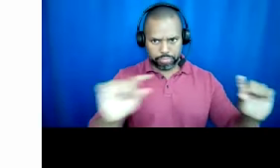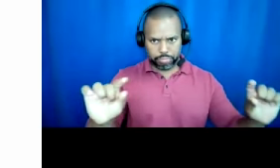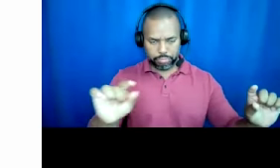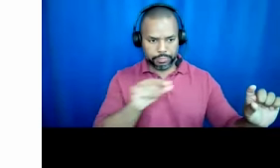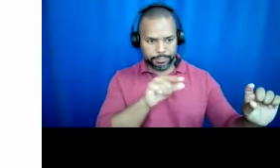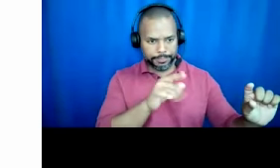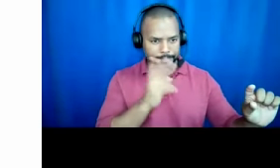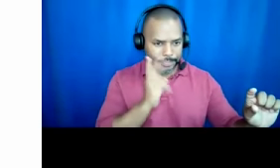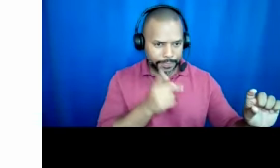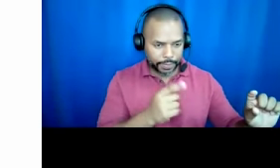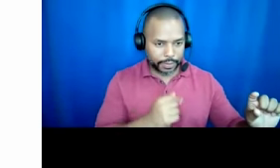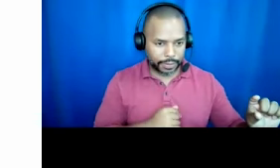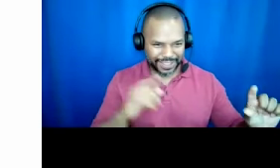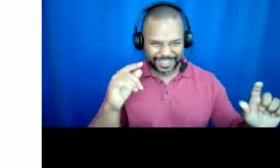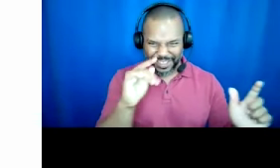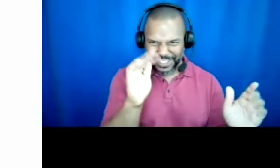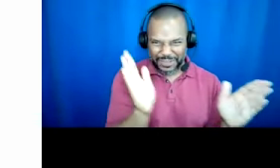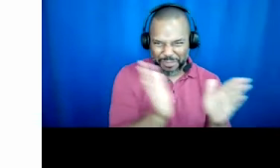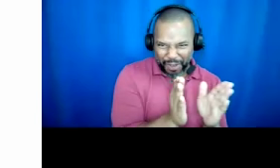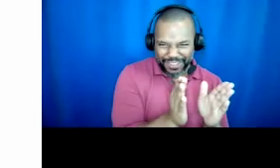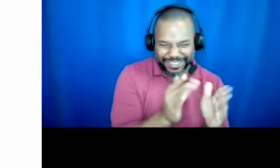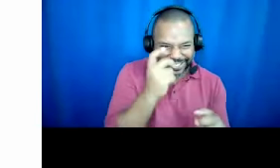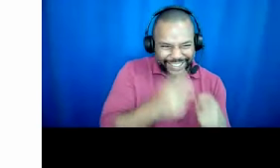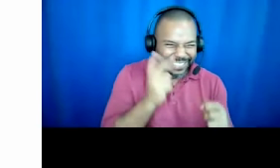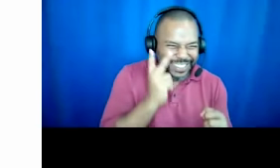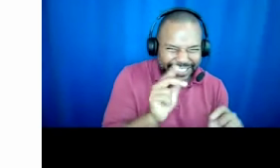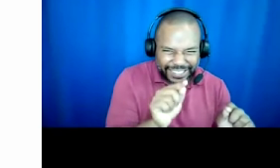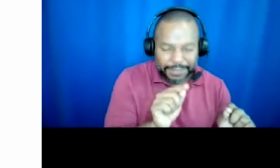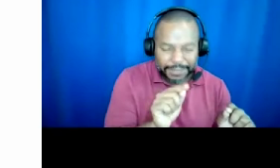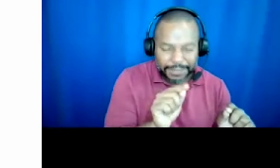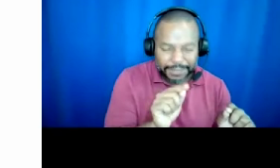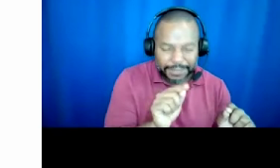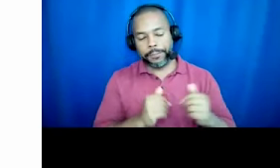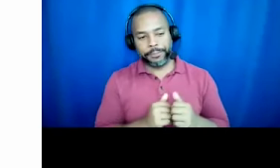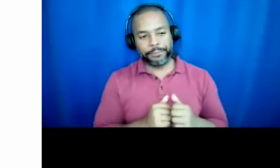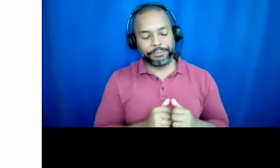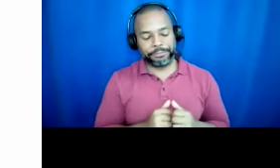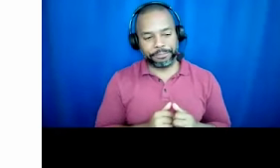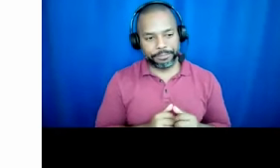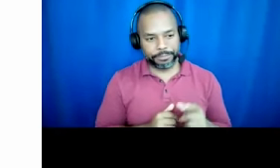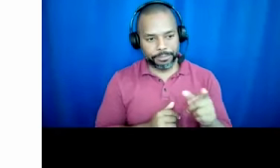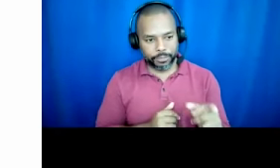So I'm even having trouble reading it. But we are looking at a May/June